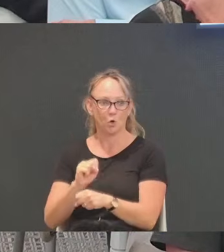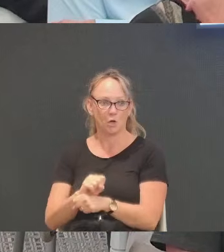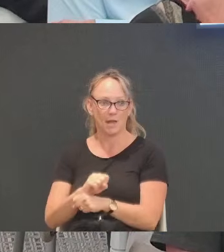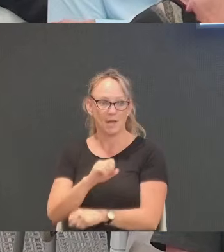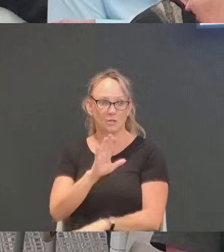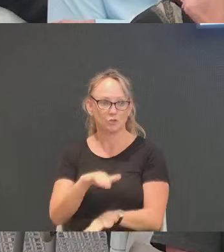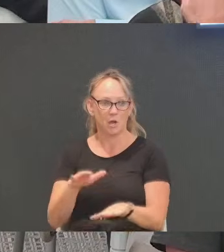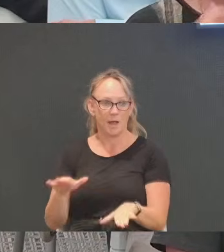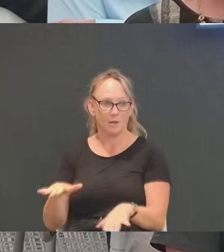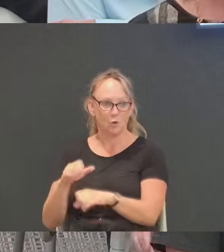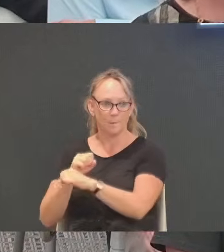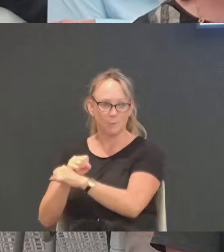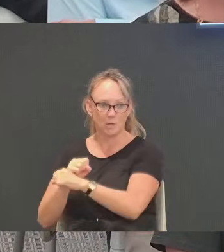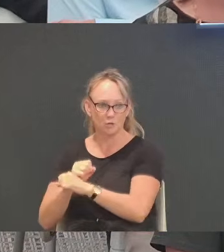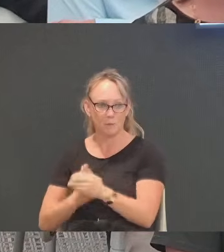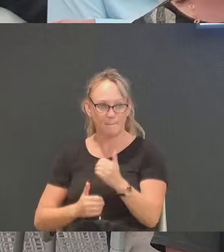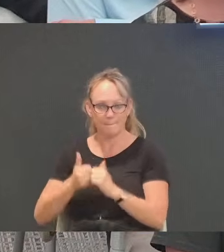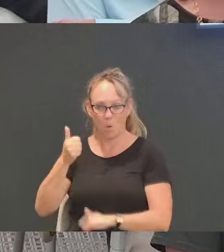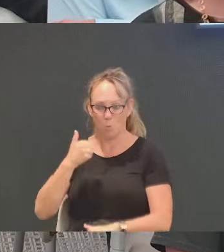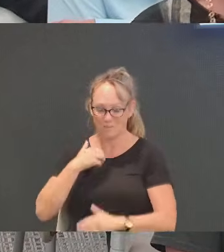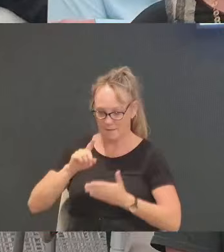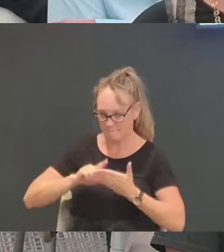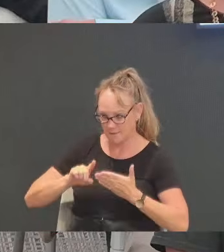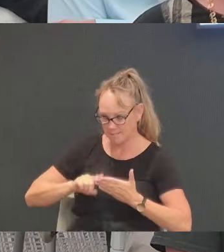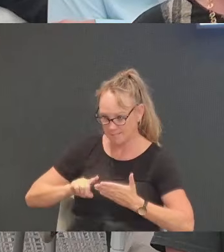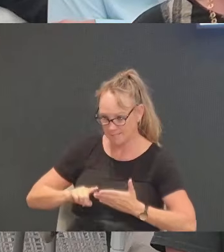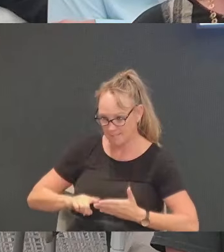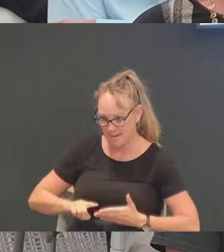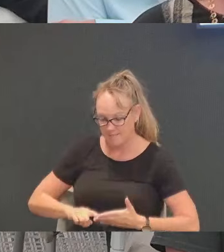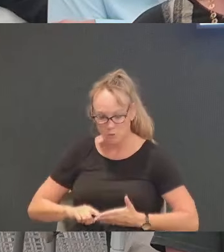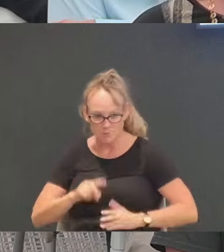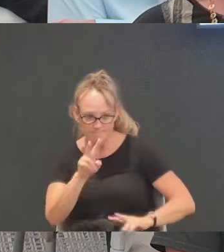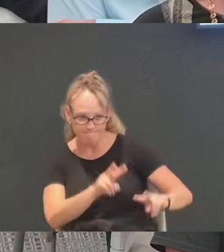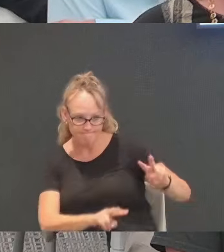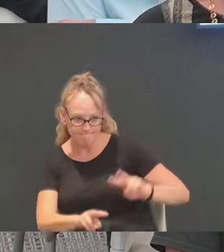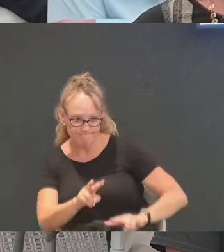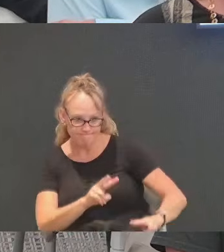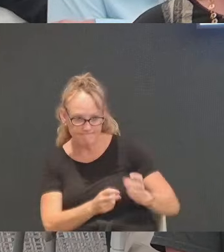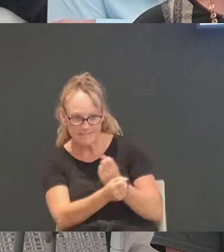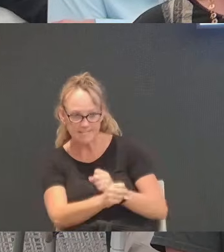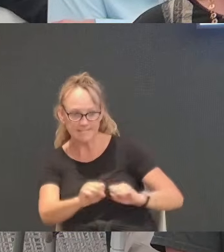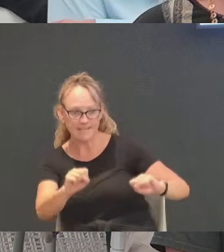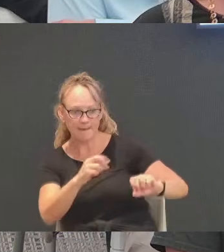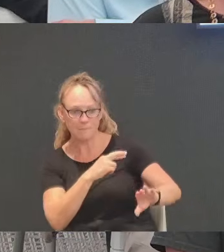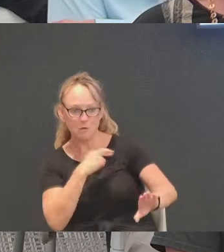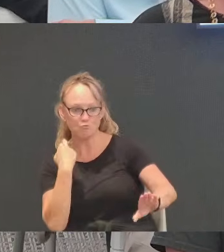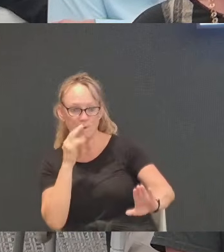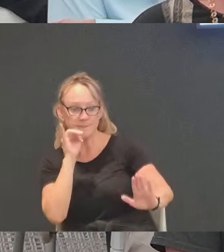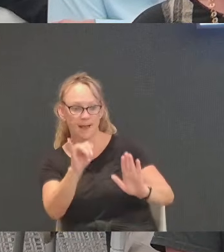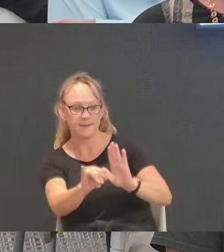investigations where I would look for safety risk and if identified we help those family address